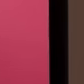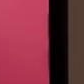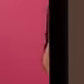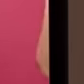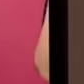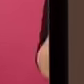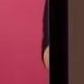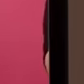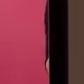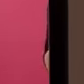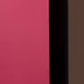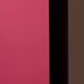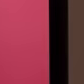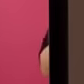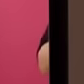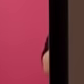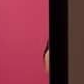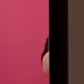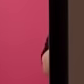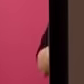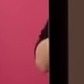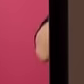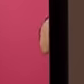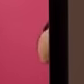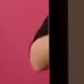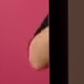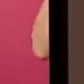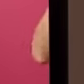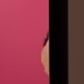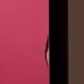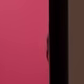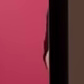to repair them. It has to be done. It couldn't have been planned better to prevent people from standing in